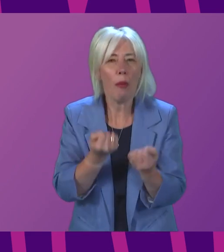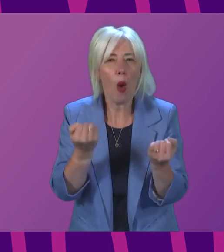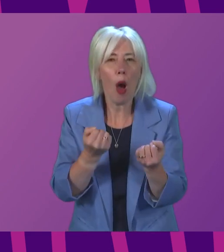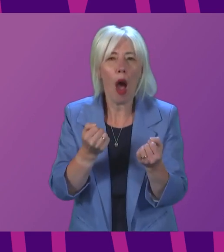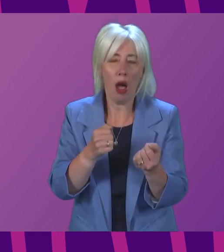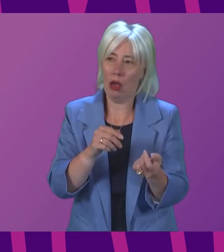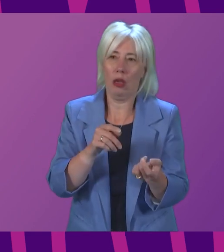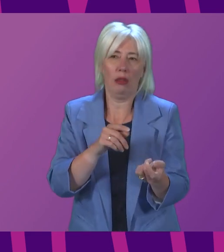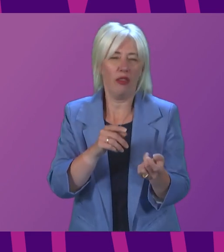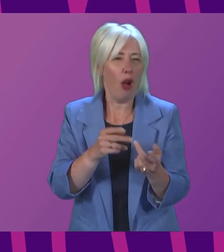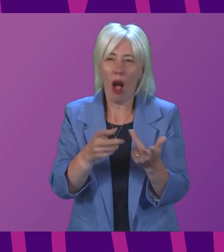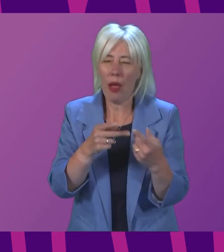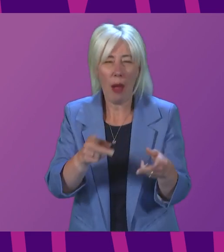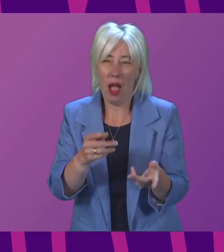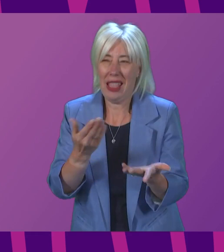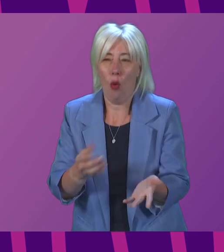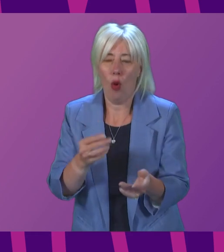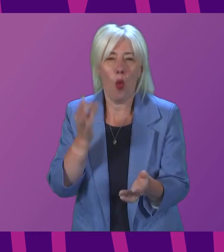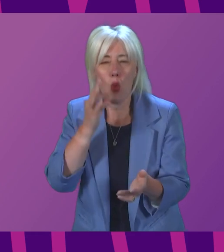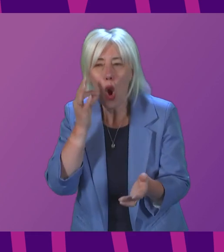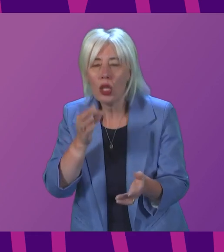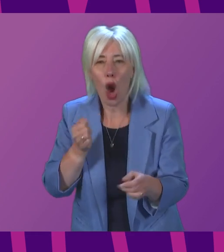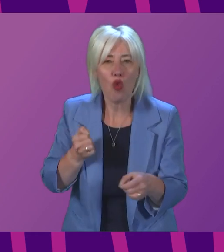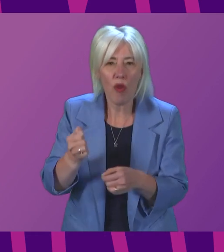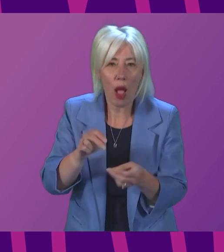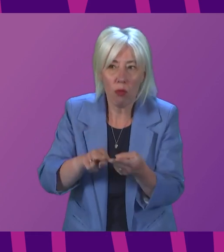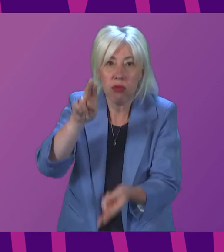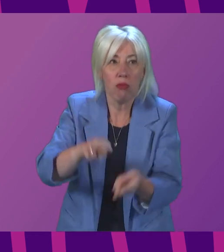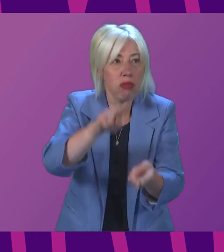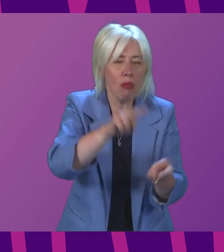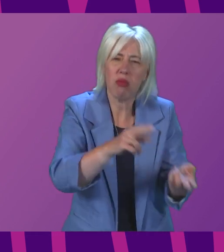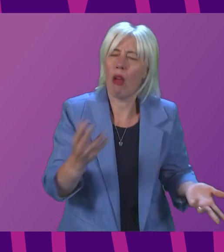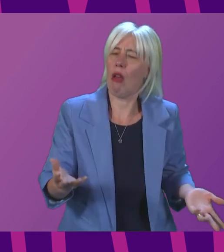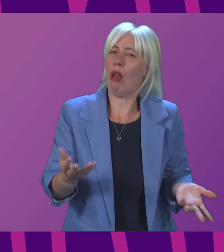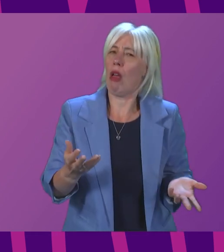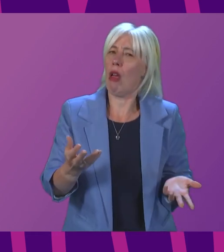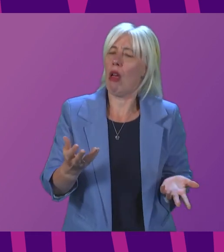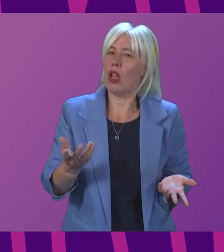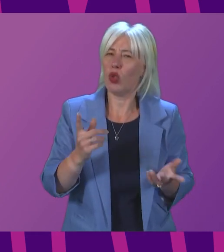rail fares and water charges; and failing to back detailed and costed plans just because they come from Labour.